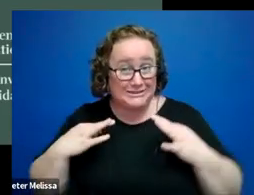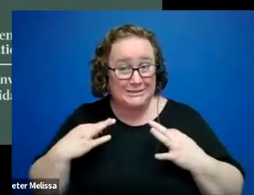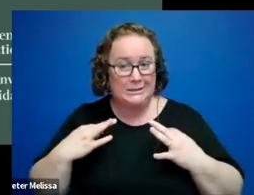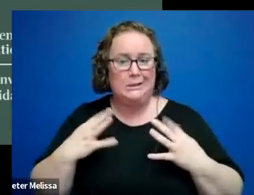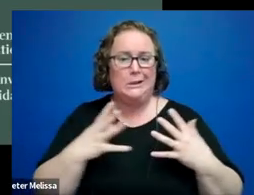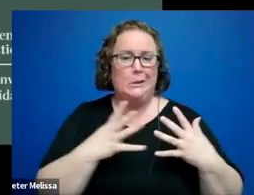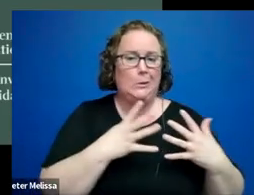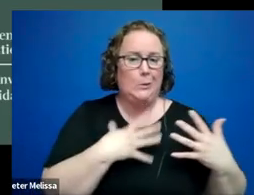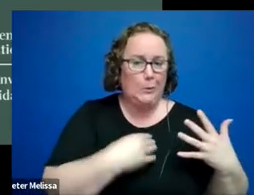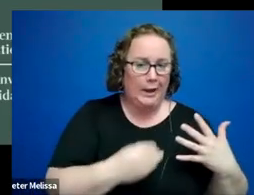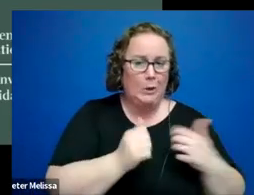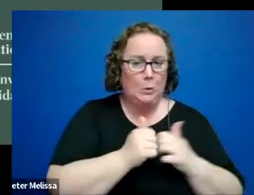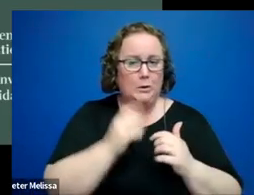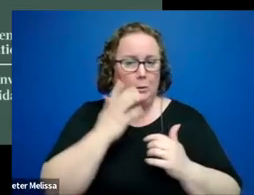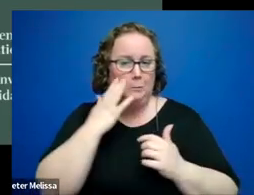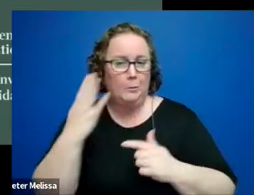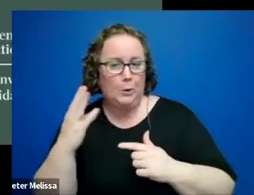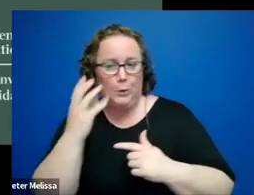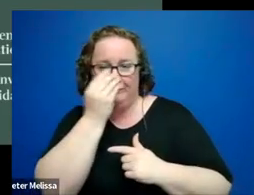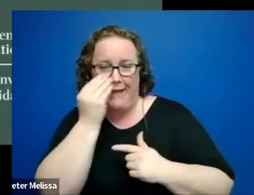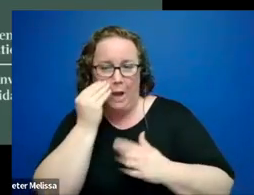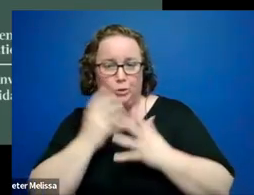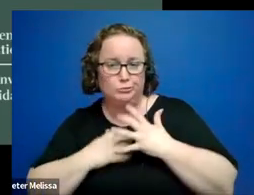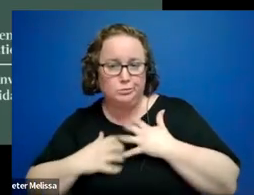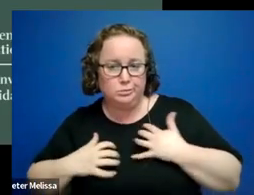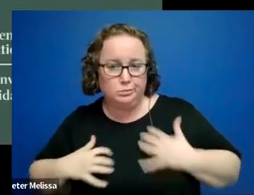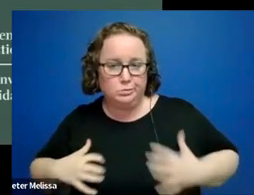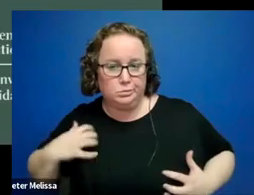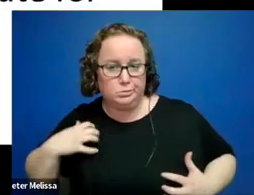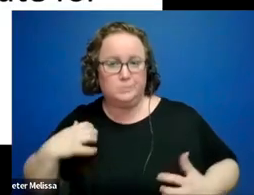blue flower pattern on it. Next slide, please.